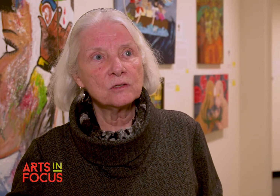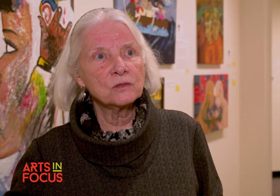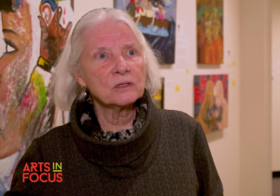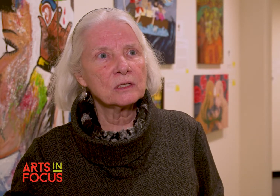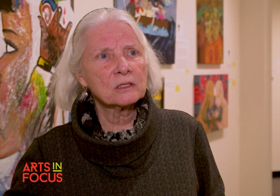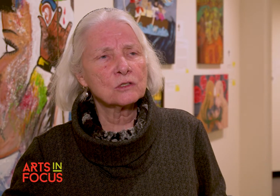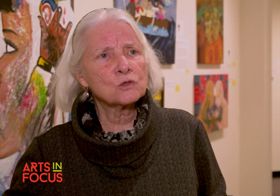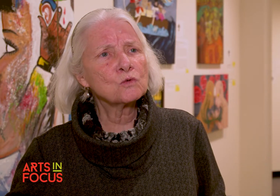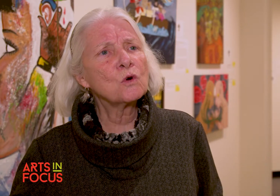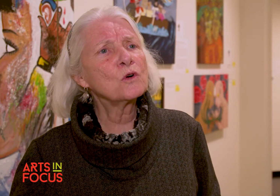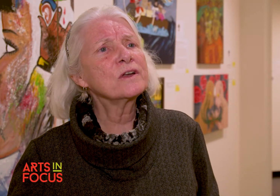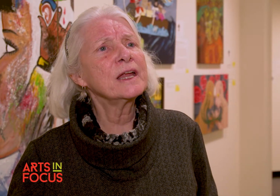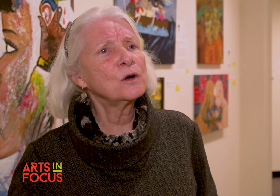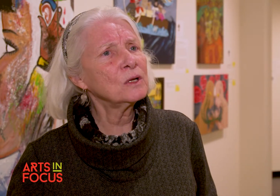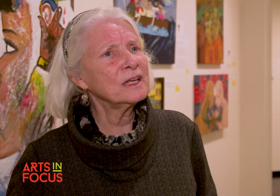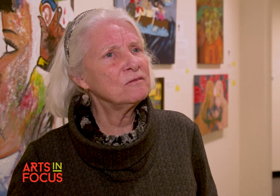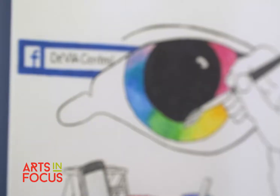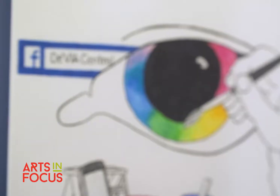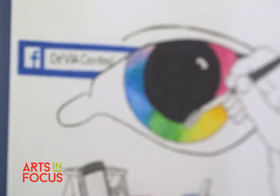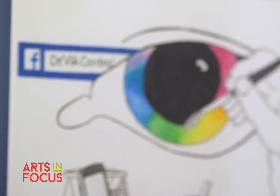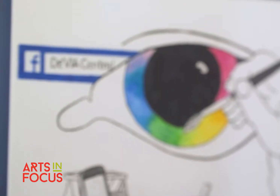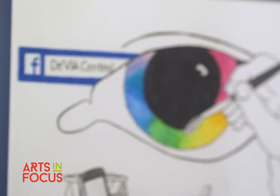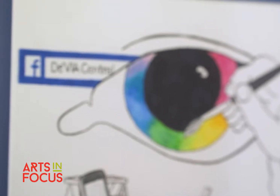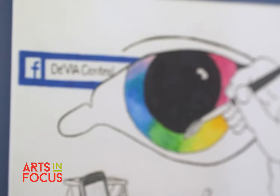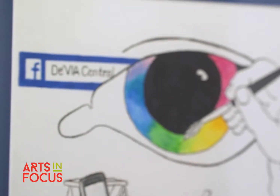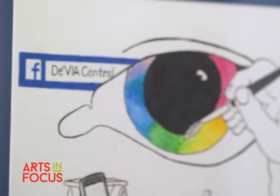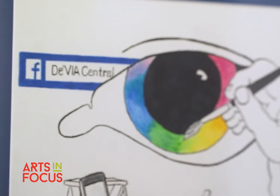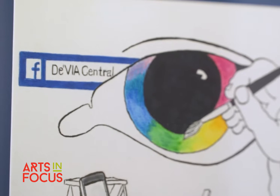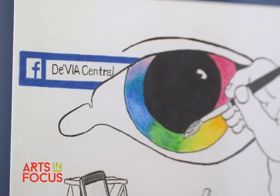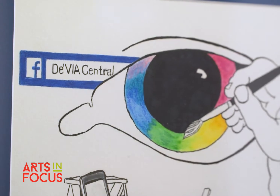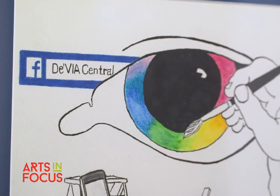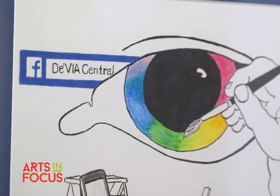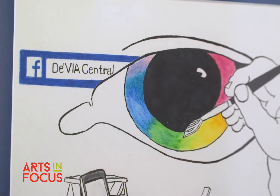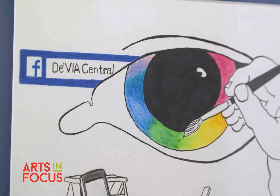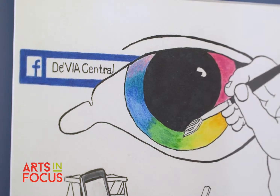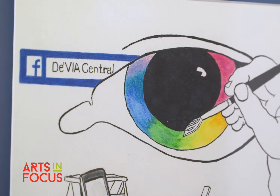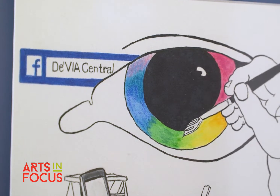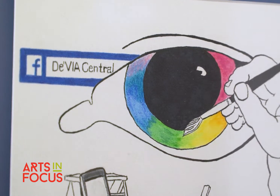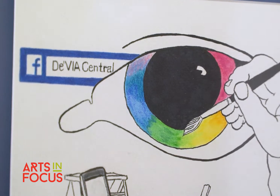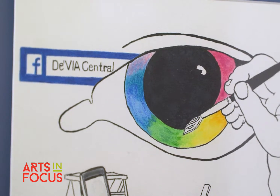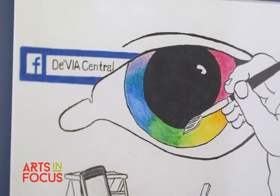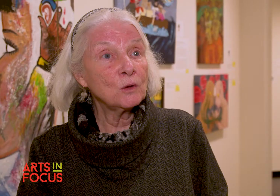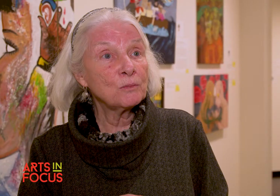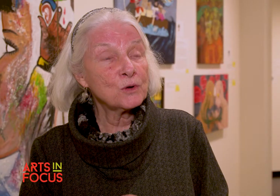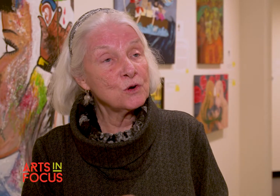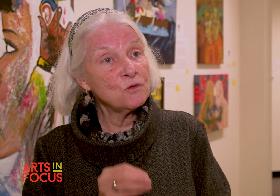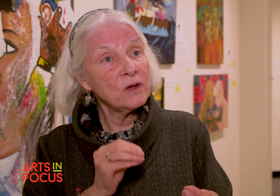extraordinarily visual in everything. That this will prove